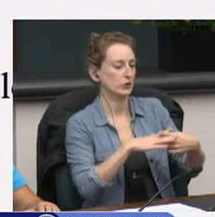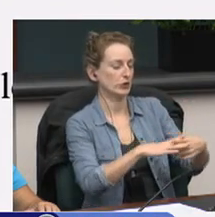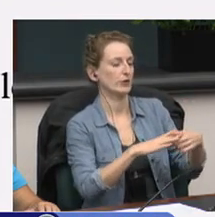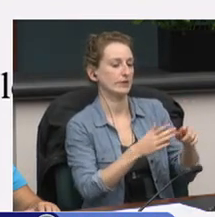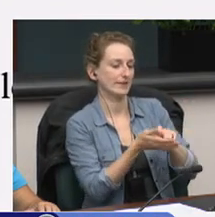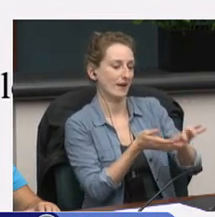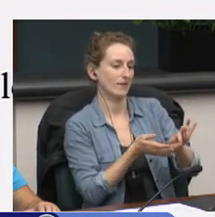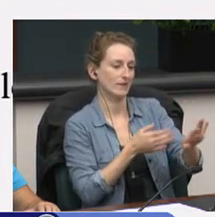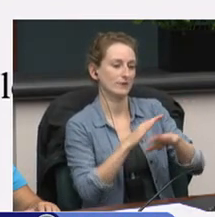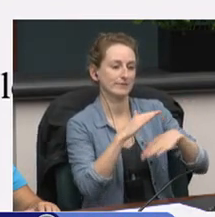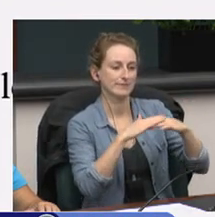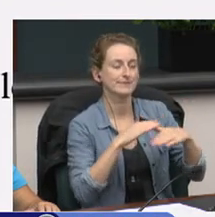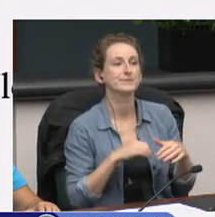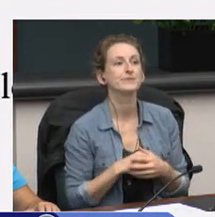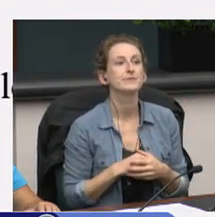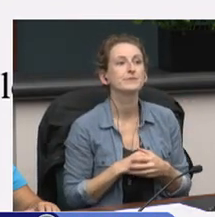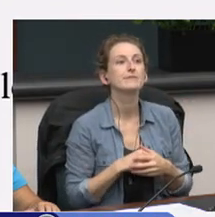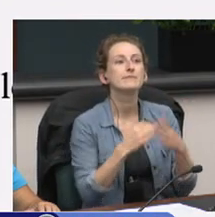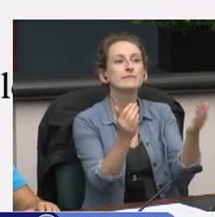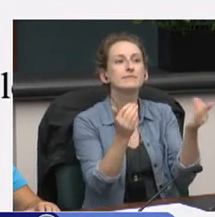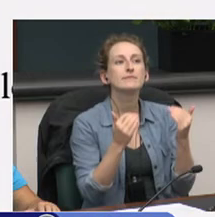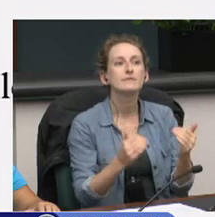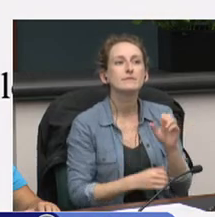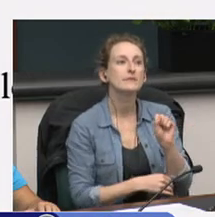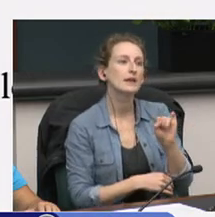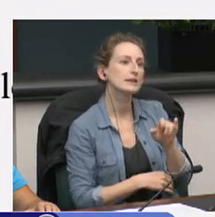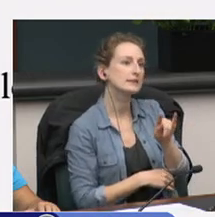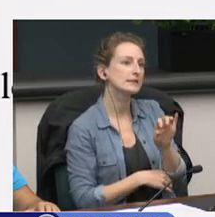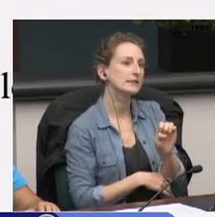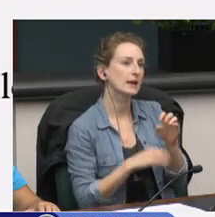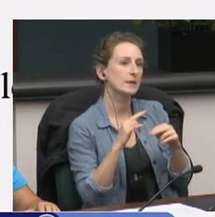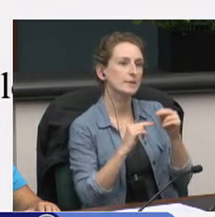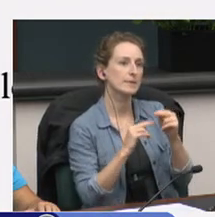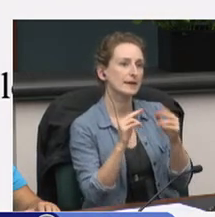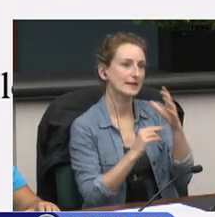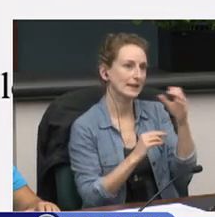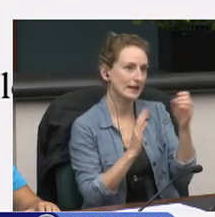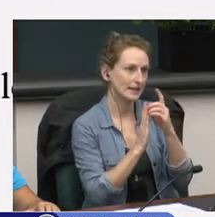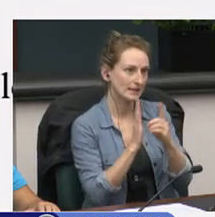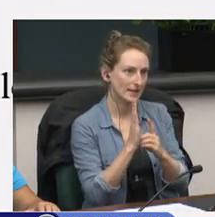at kind of four categories at mixed-use - non-residential these are things that